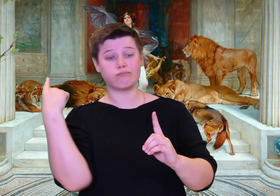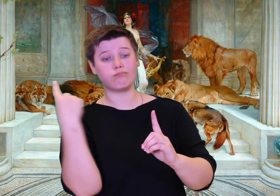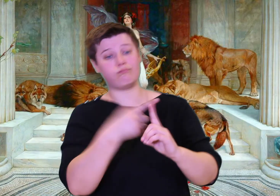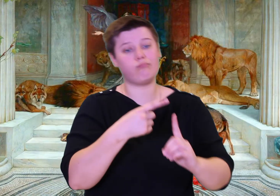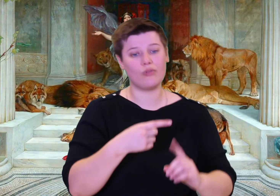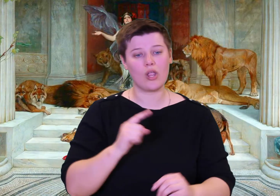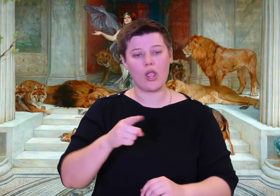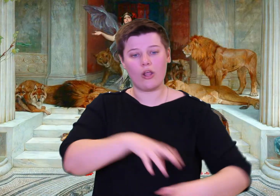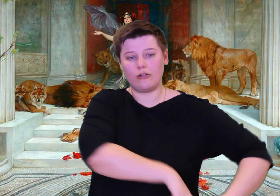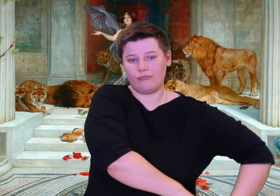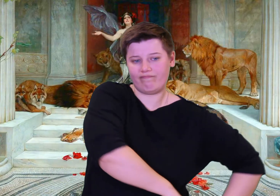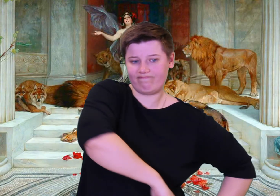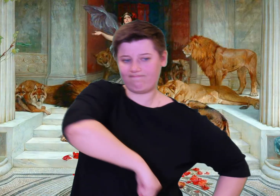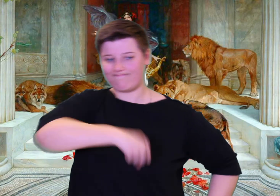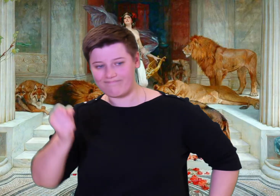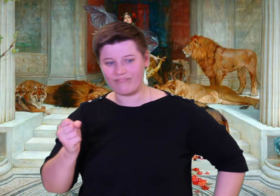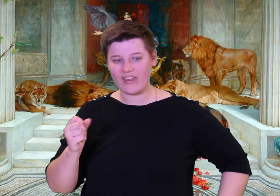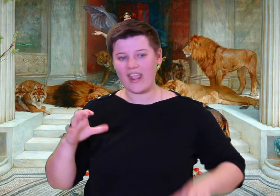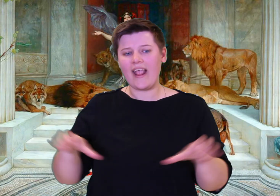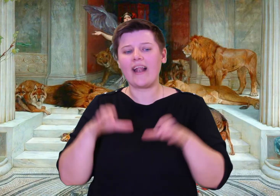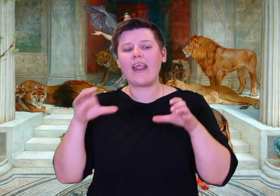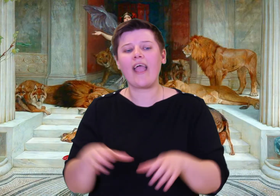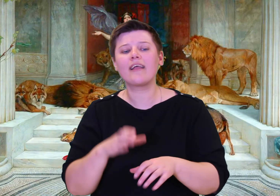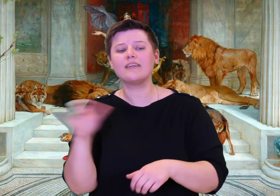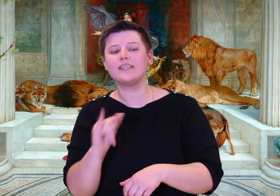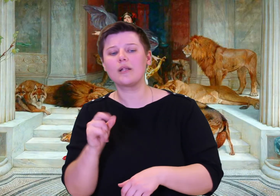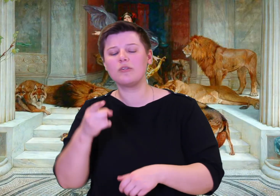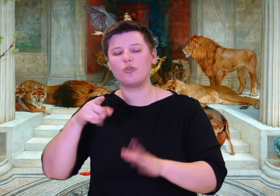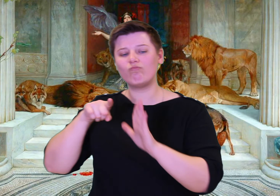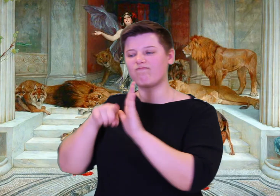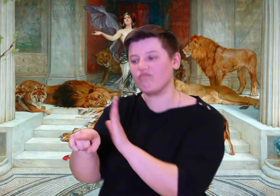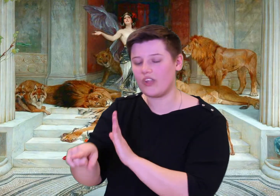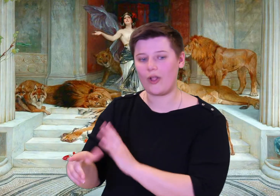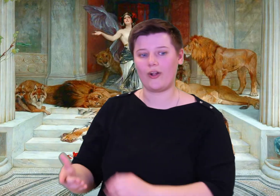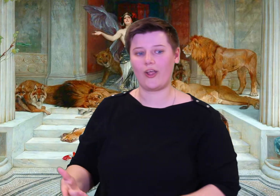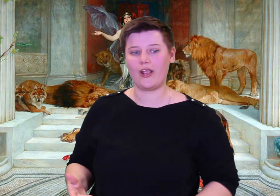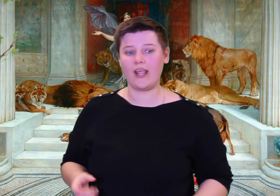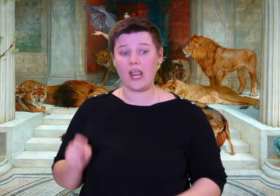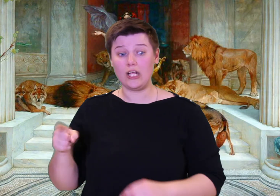Now I will tell you all her lethal spells and tricks. She will make you a